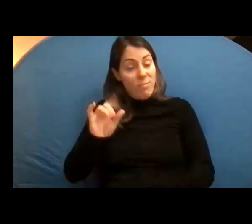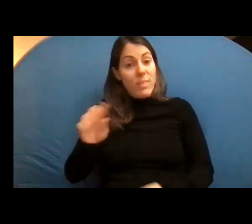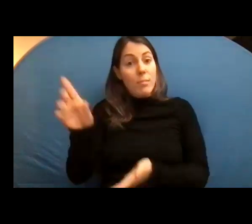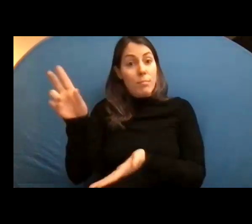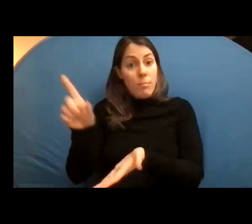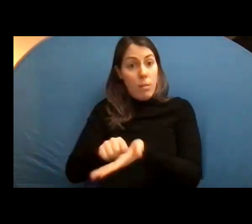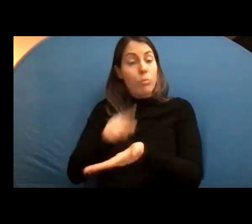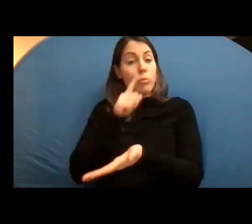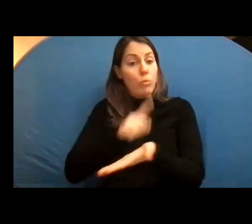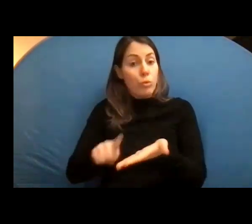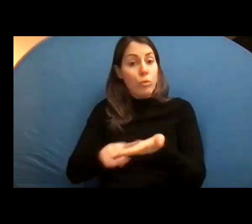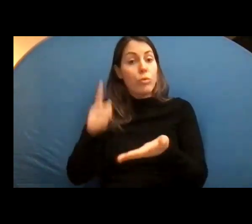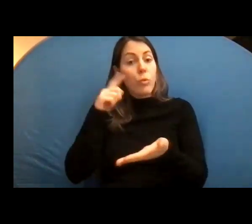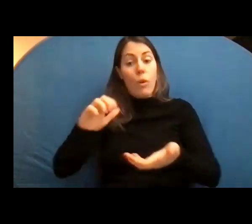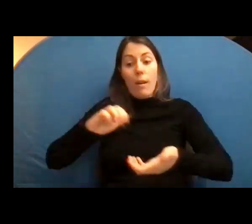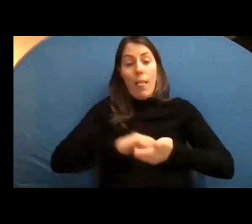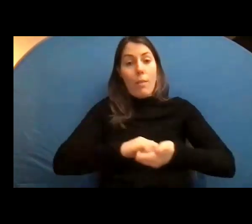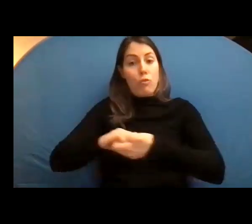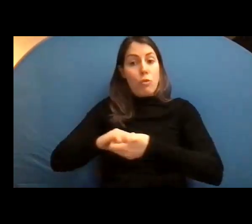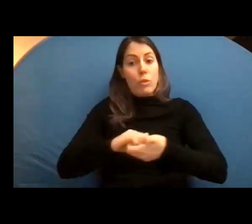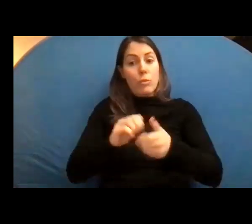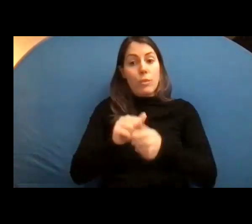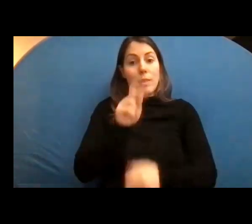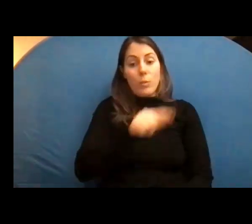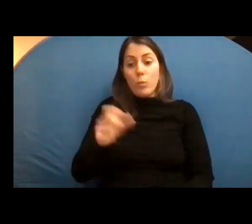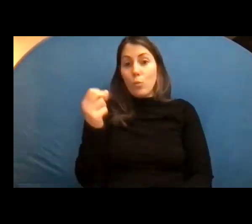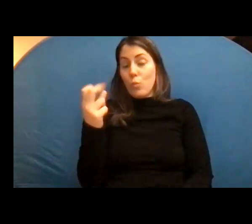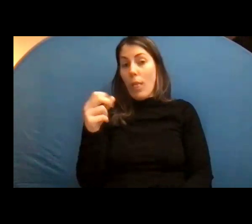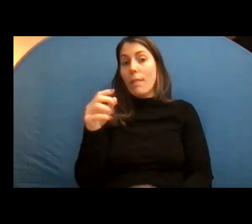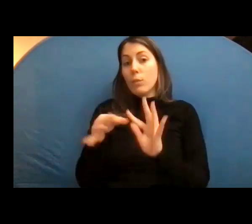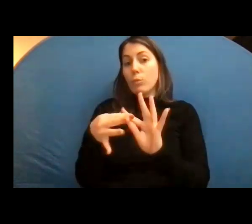system and published research on collaboration in K-12